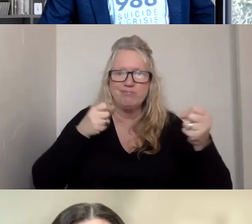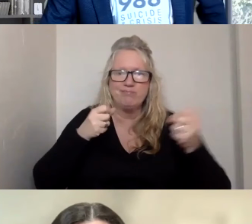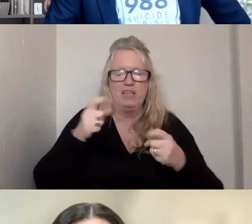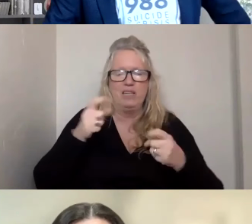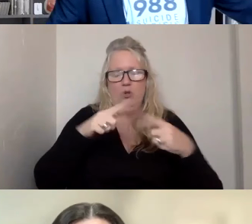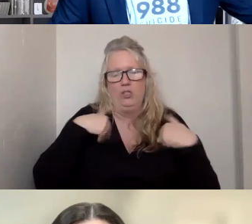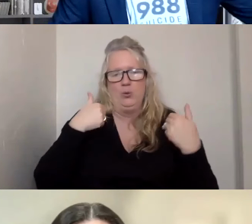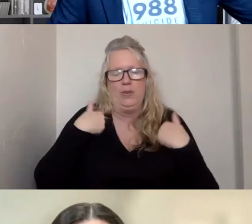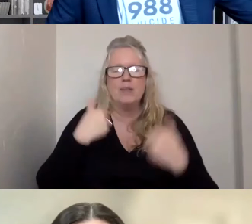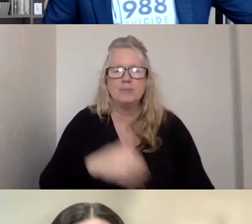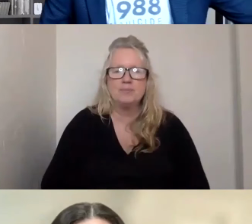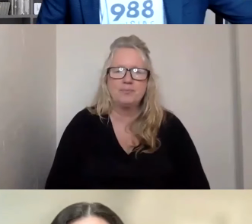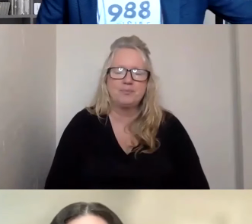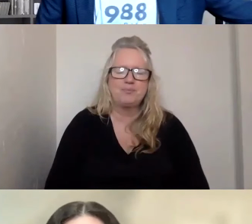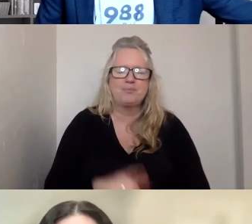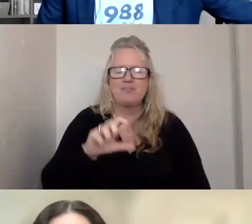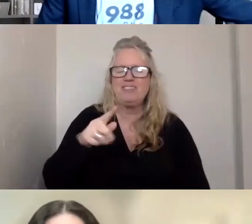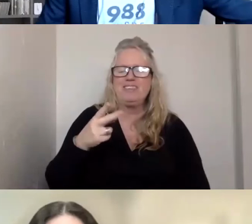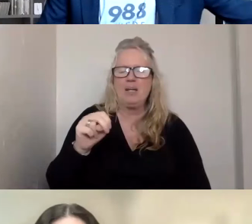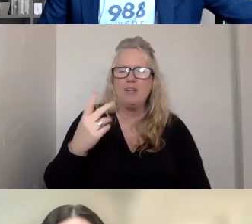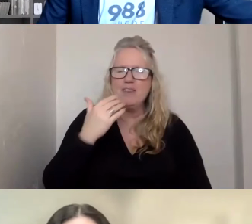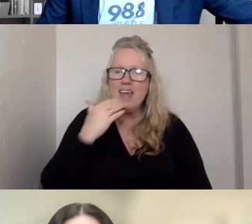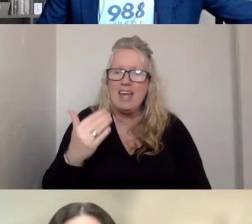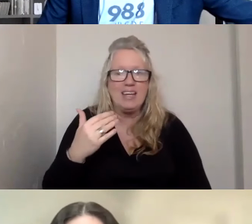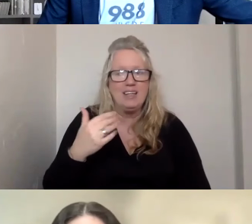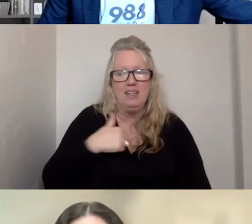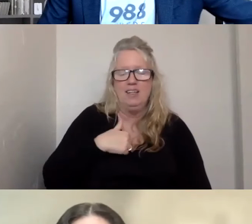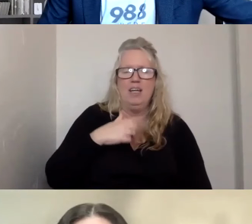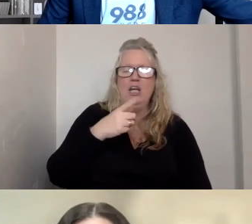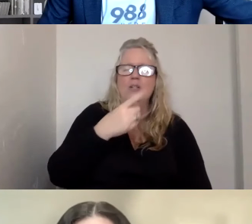: AND STEPHANIE, WHO WE SHOULD THANK IS THE SAMHSA LEADERSHIP